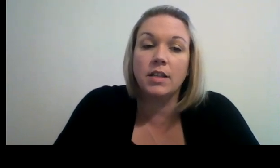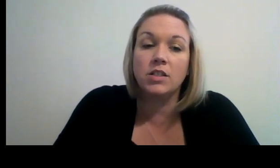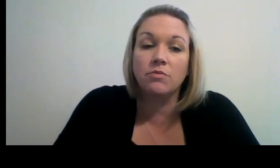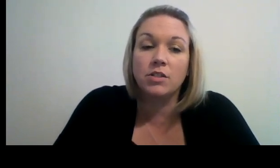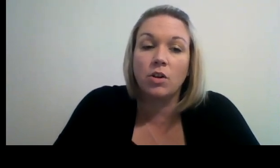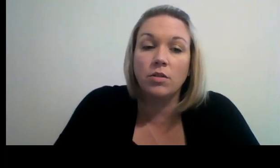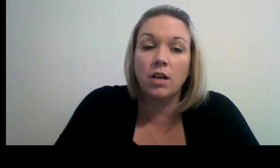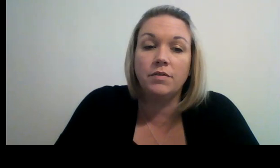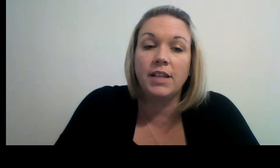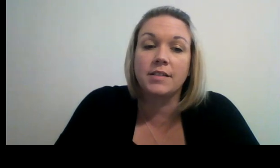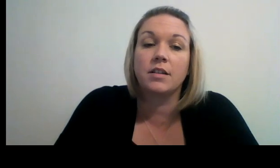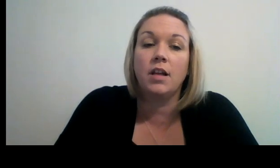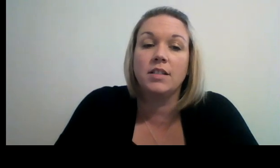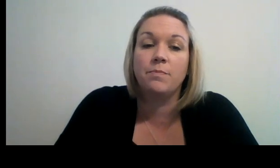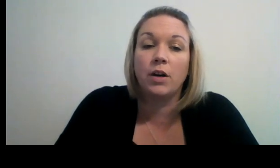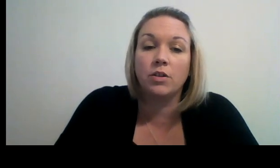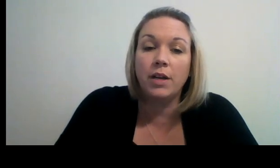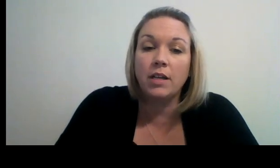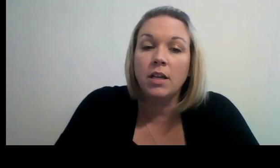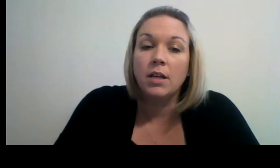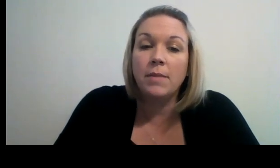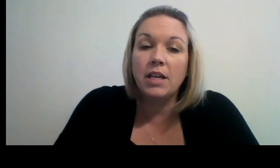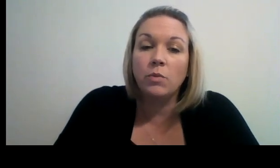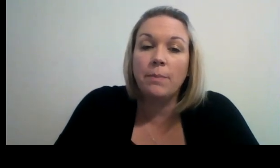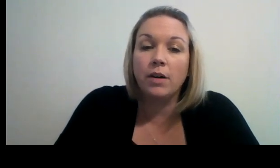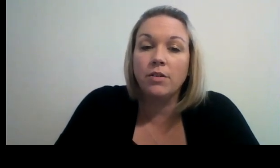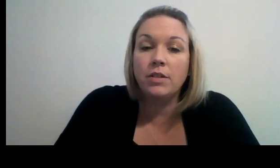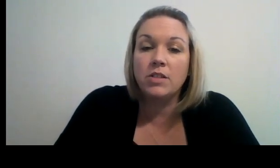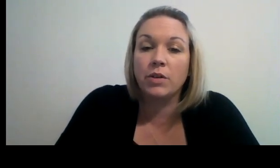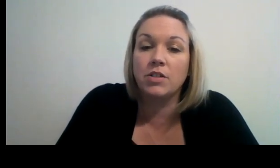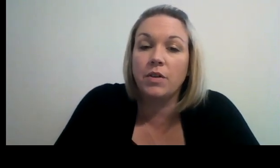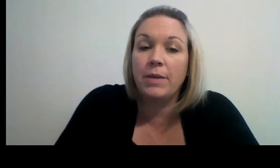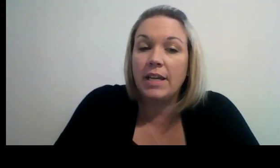it's a result of lexicalized borrowing, meaning we borrowed these words from